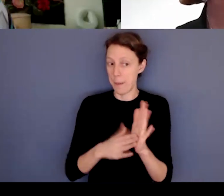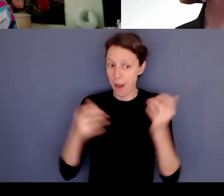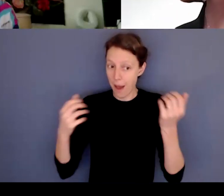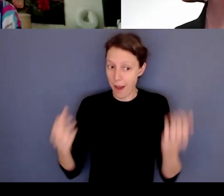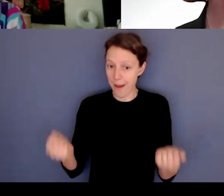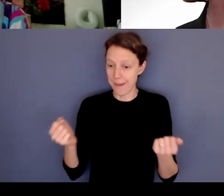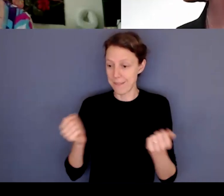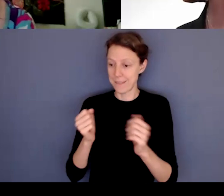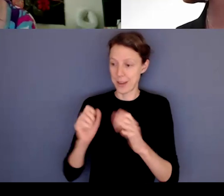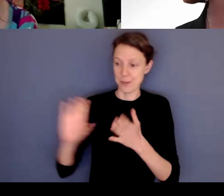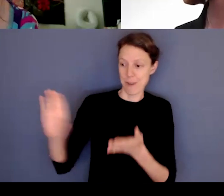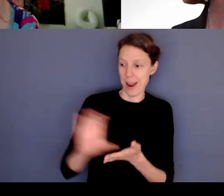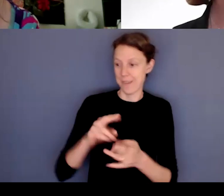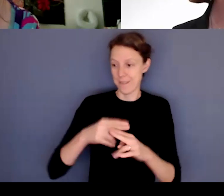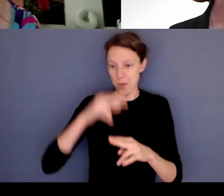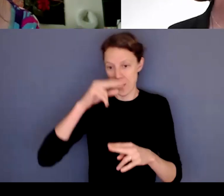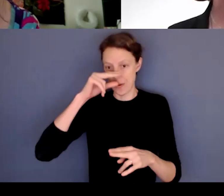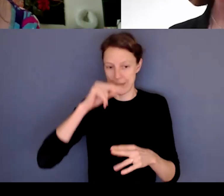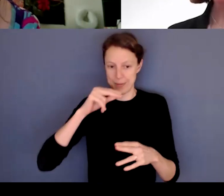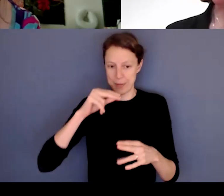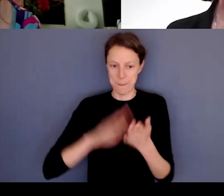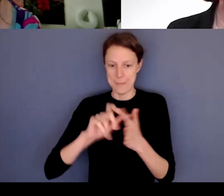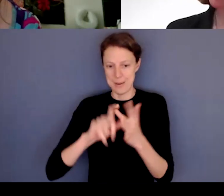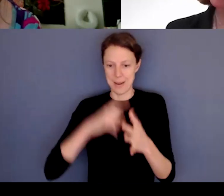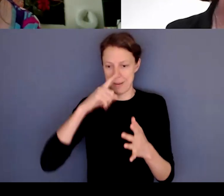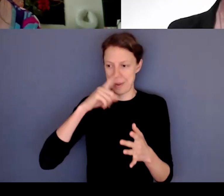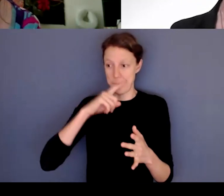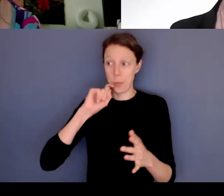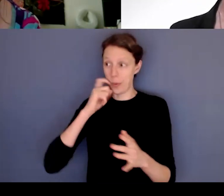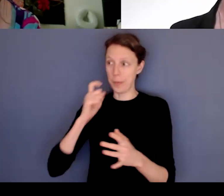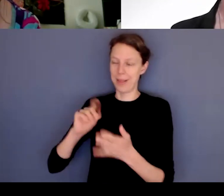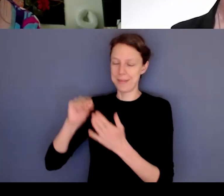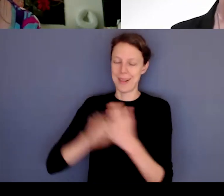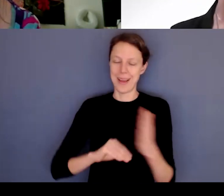line. But I think whenever we do have actual youth, including,